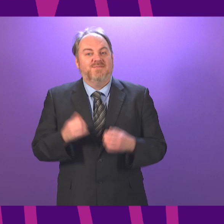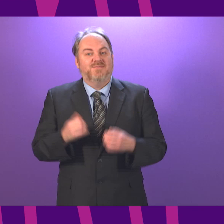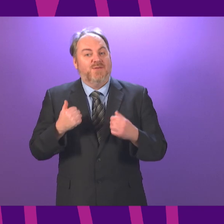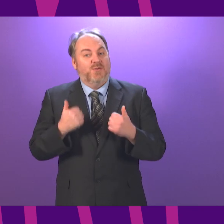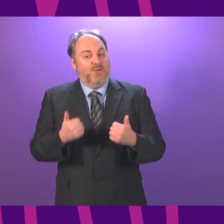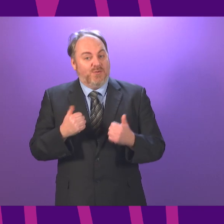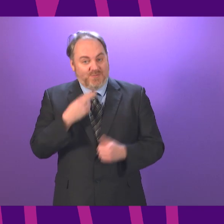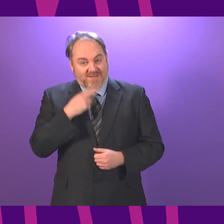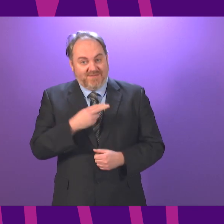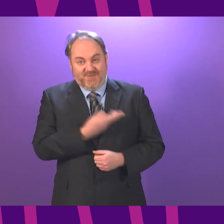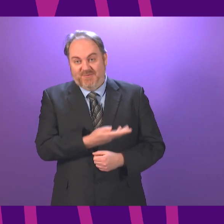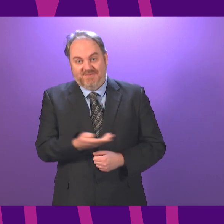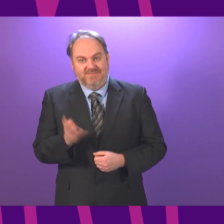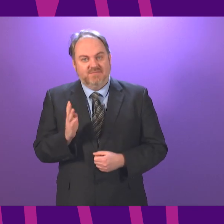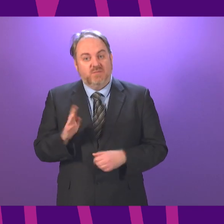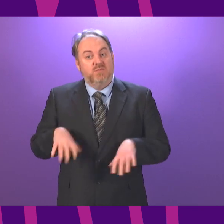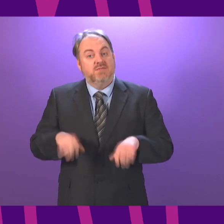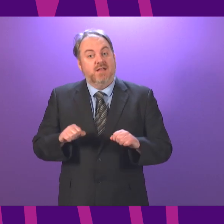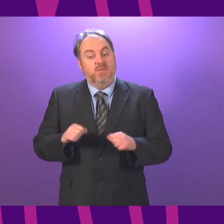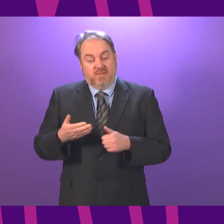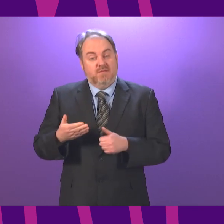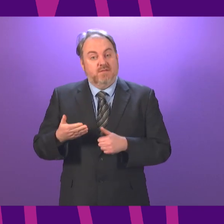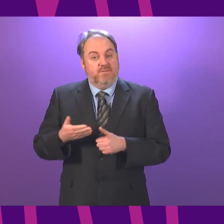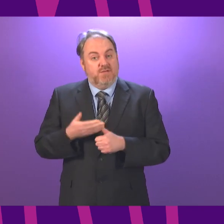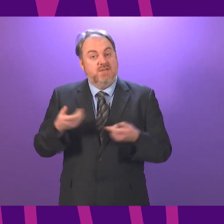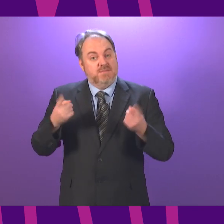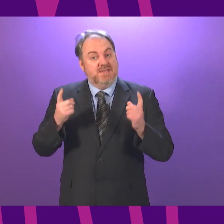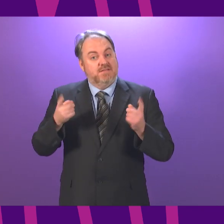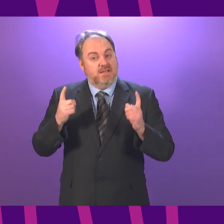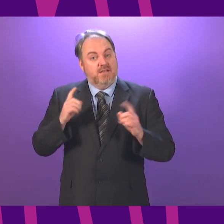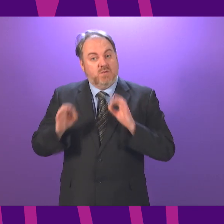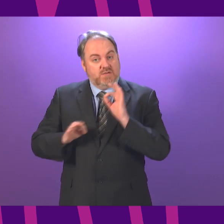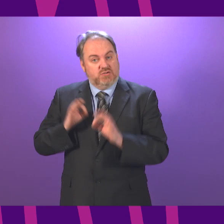The Presiding Officer (Ken Macintosh): Good afternoon. We begin with First Minister’s question time but, before we turn to the questions,